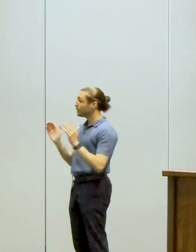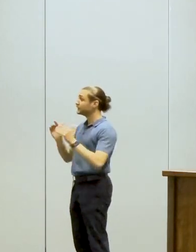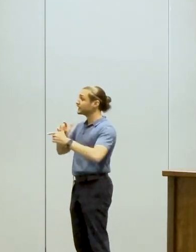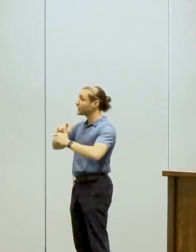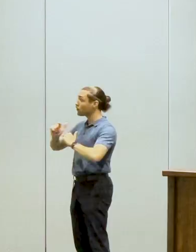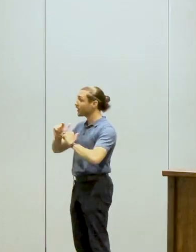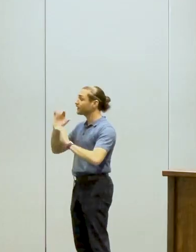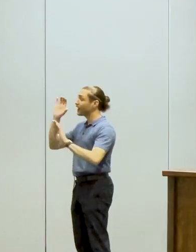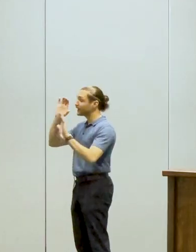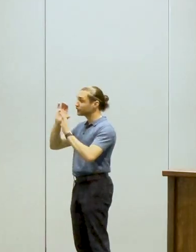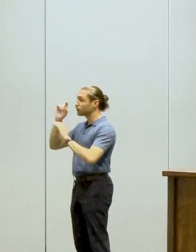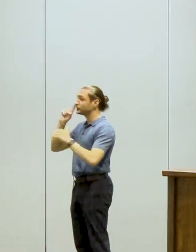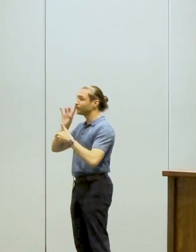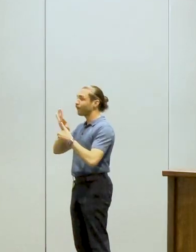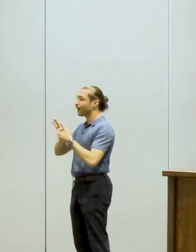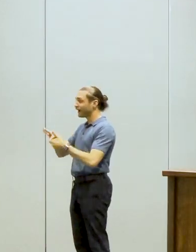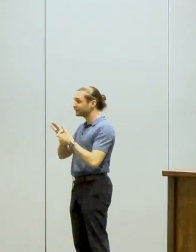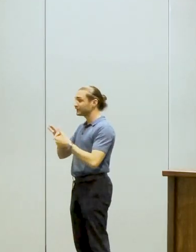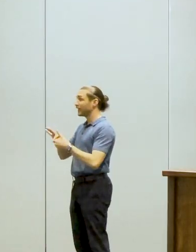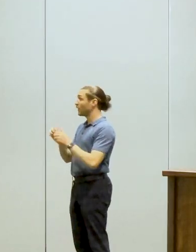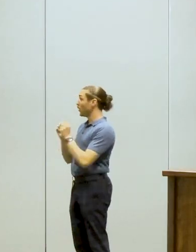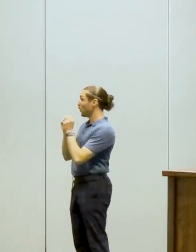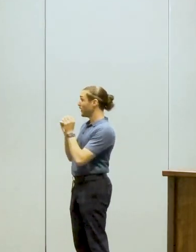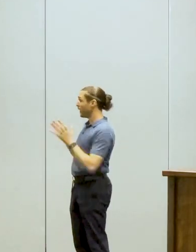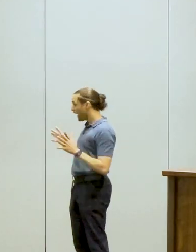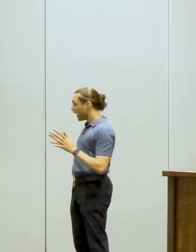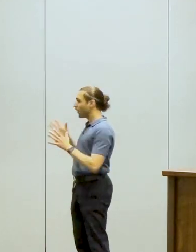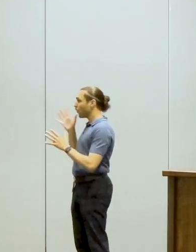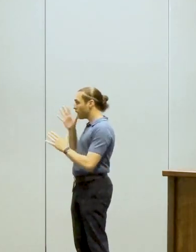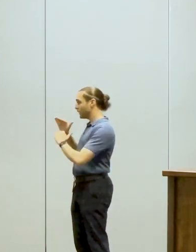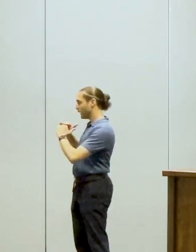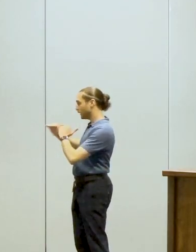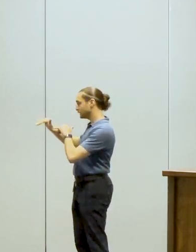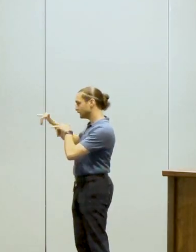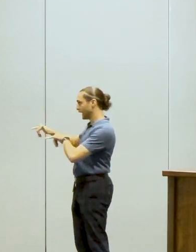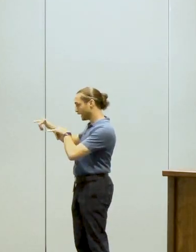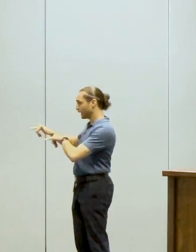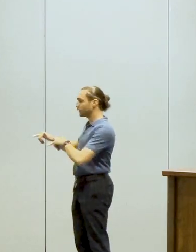of content that would have otherwise been static. So students can ask follow up questions when they're